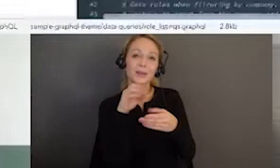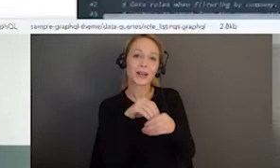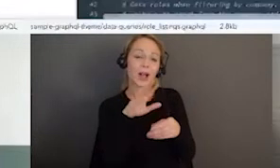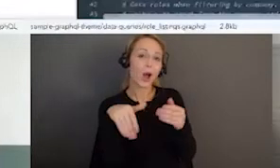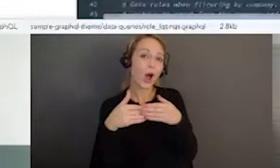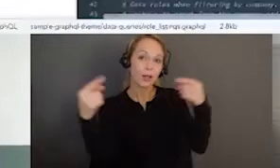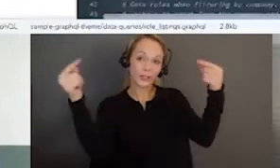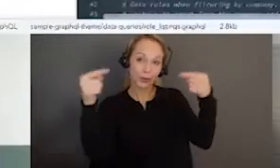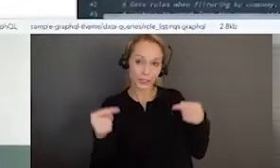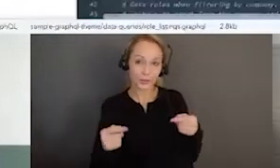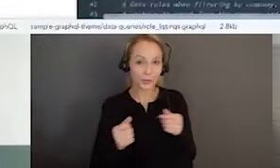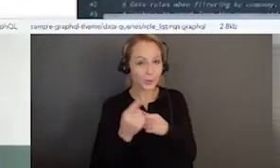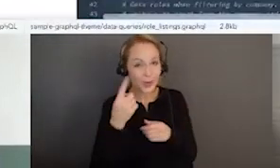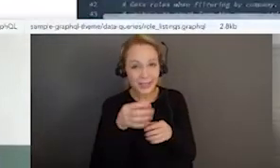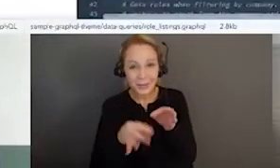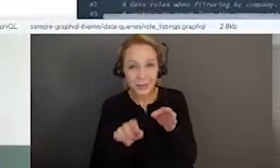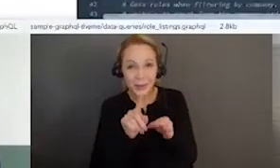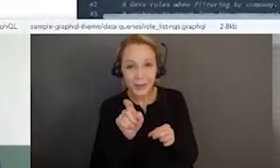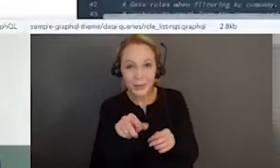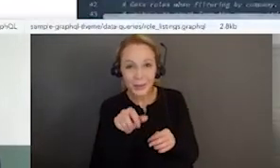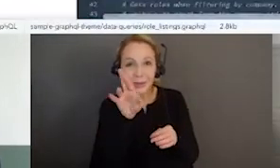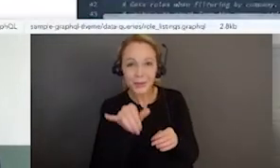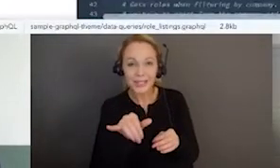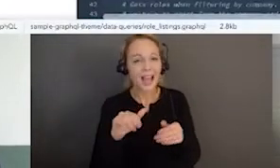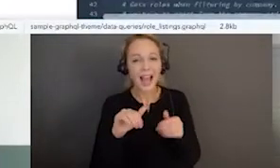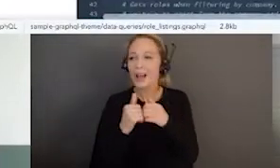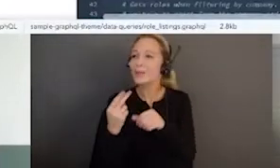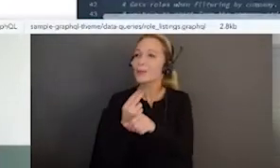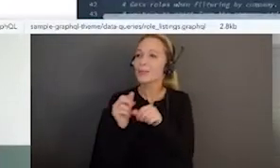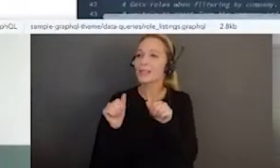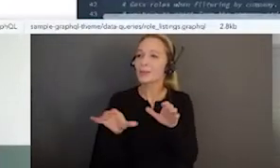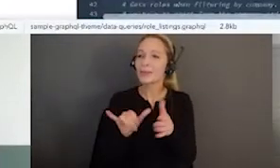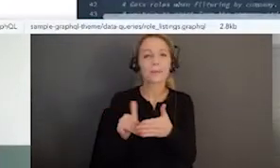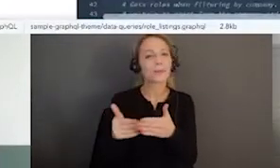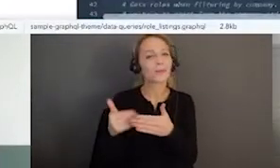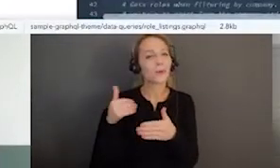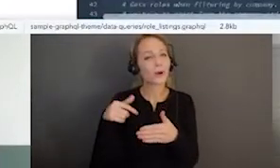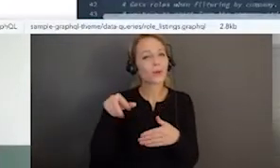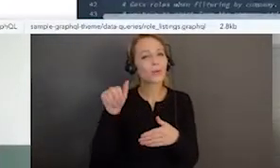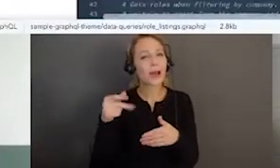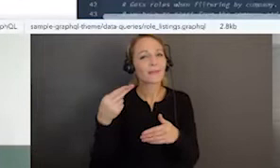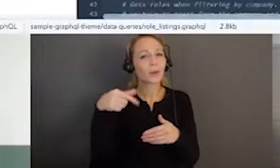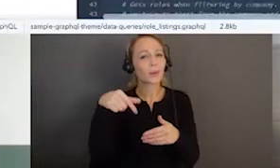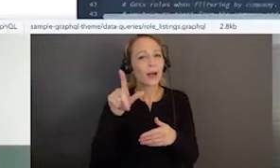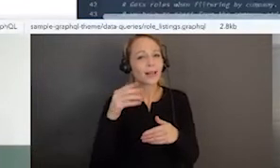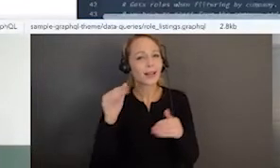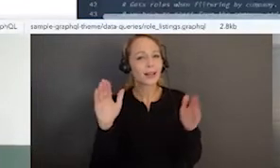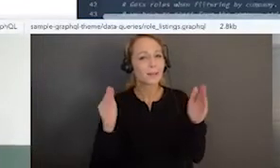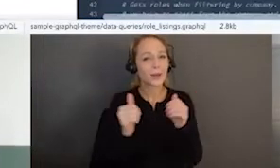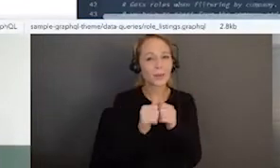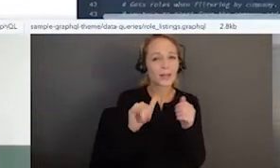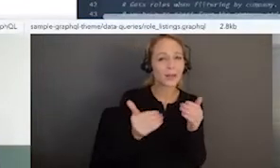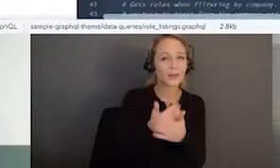FOR A MINUTE, CAN WE DISCUSS HOW WE DID THIS BEFORE WITHOUT THE GraphQL AND COMPARE IT TO THIS NEW APPROACH?